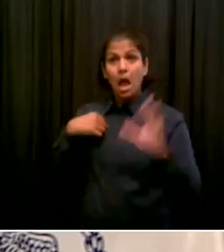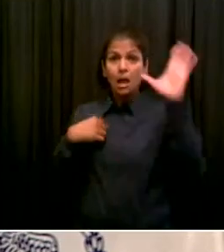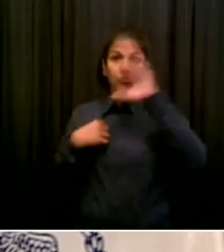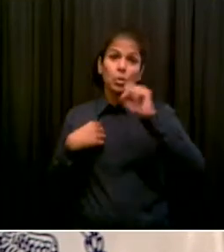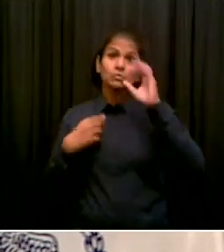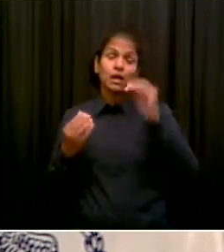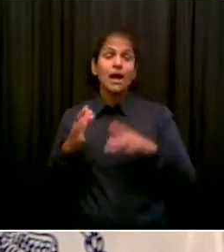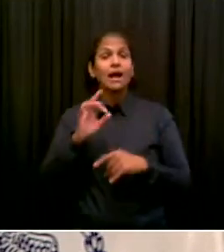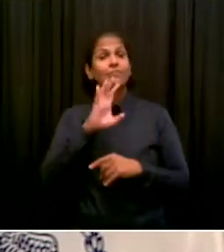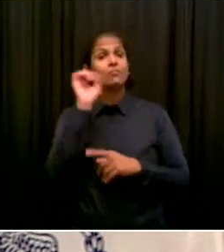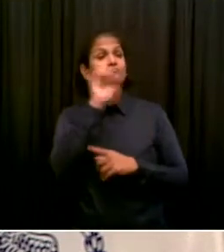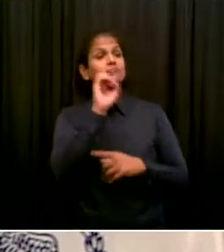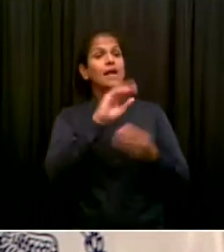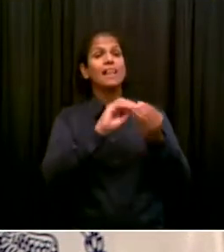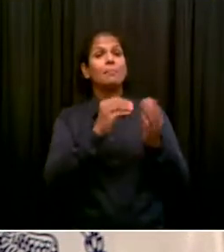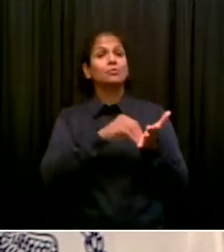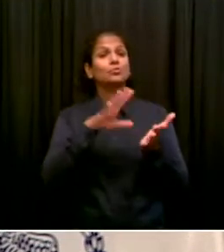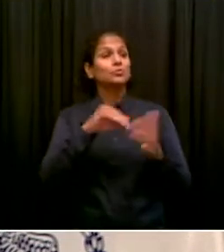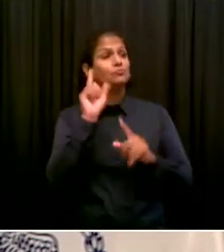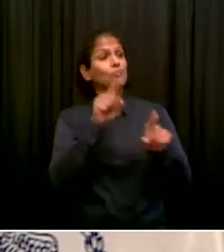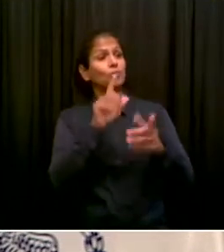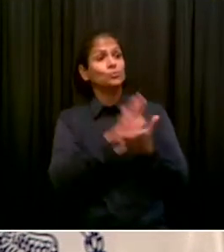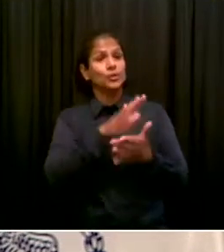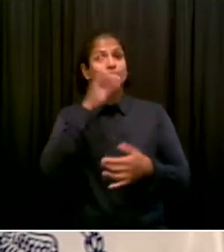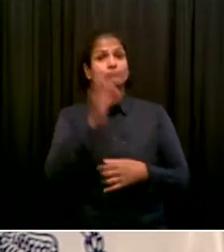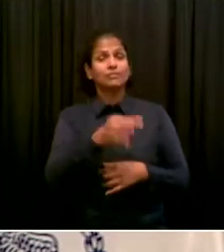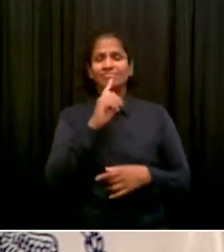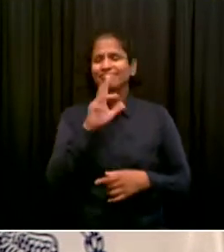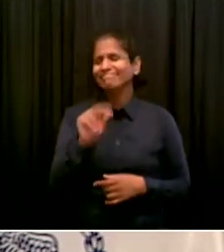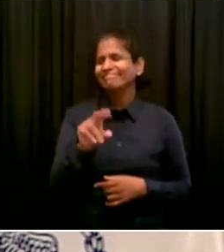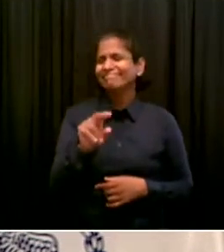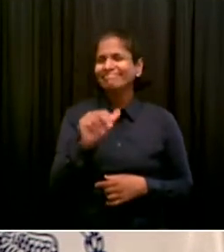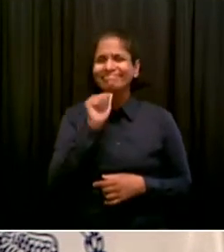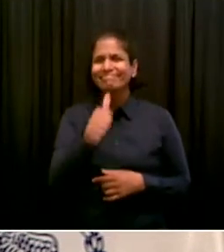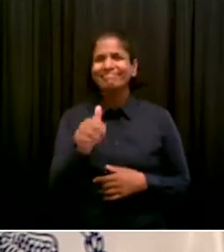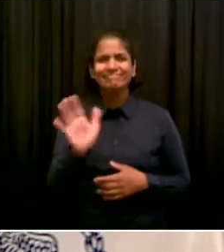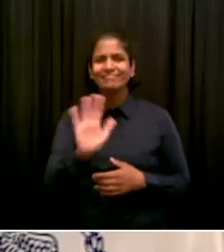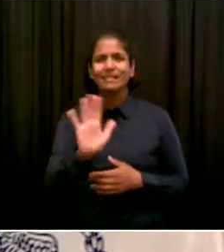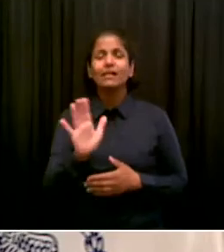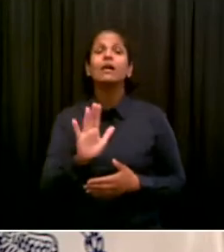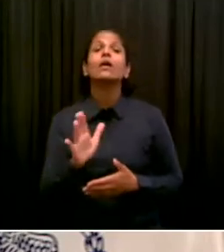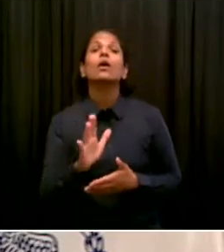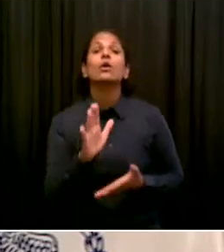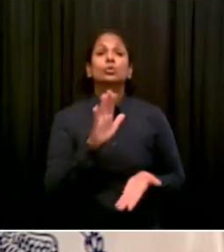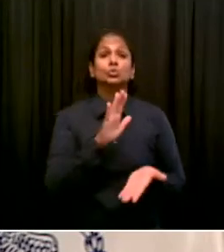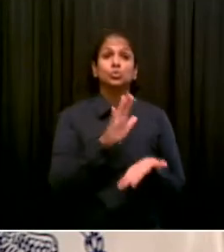HERE. THE QUESTION IS NOT AGAINST A BASE OF A 100%.